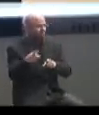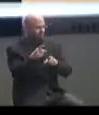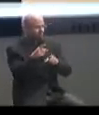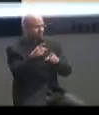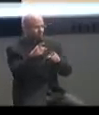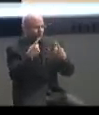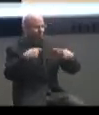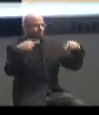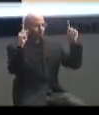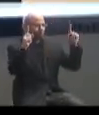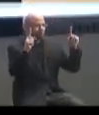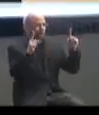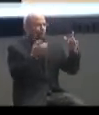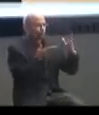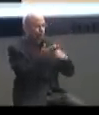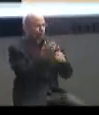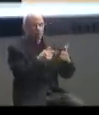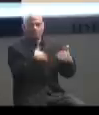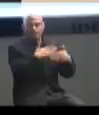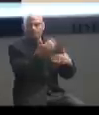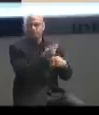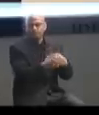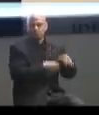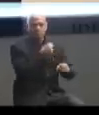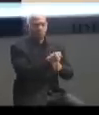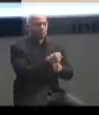EXCITED TO SEE REALIZED OVER THE COMING YEARS.